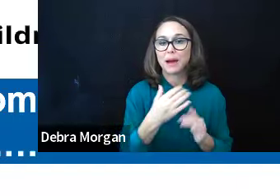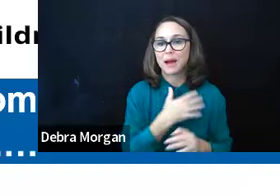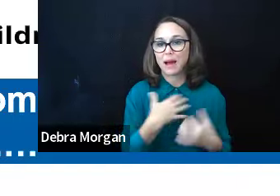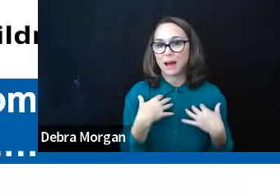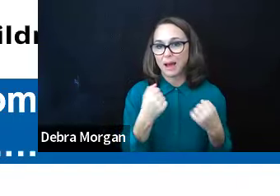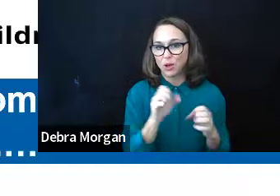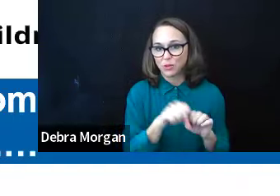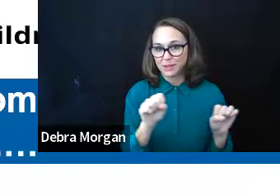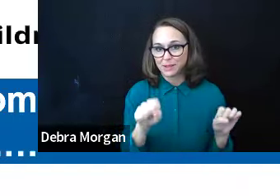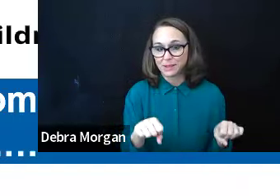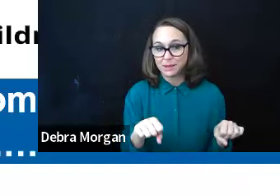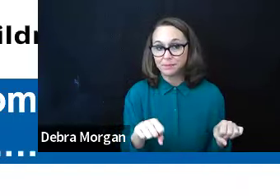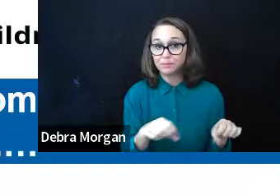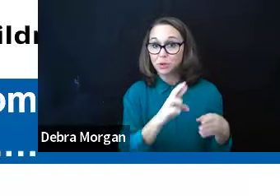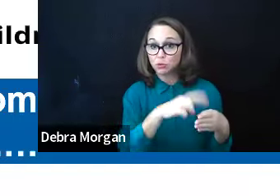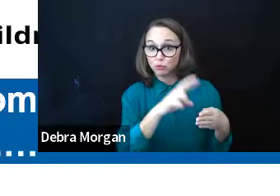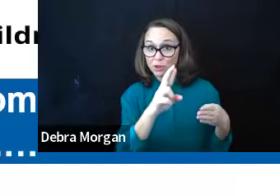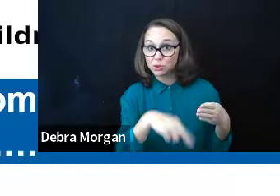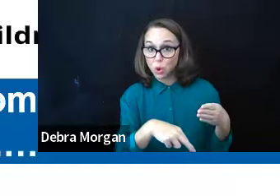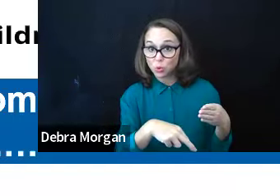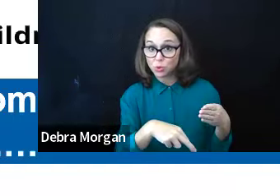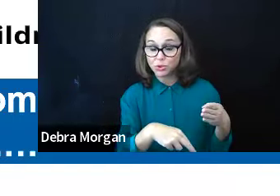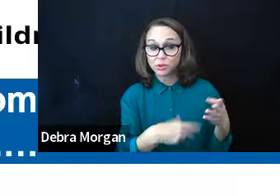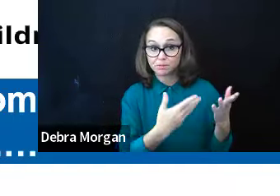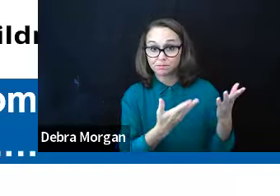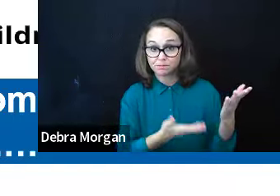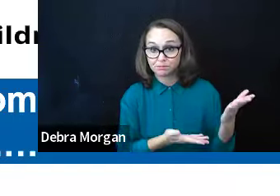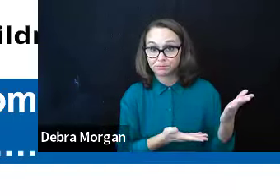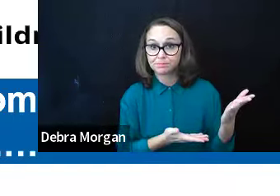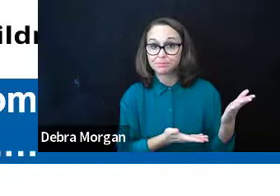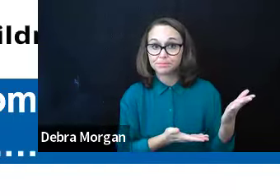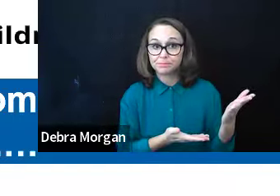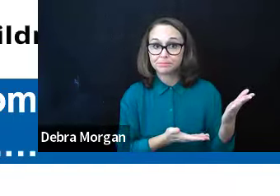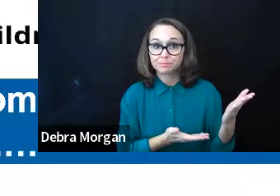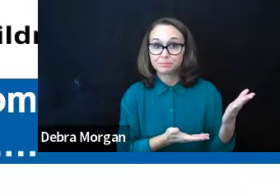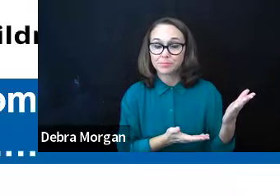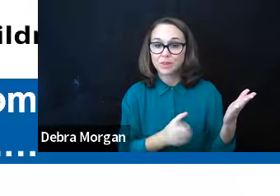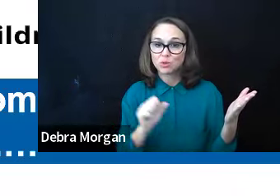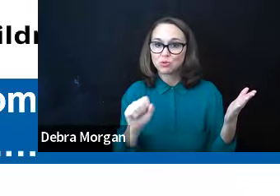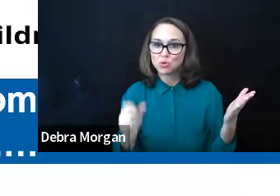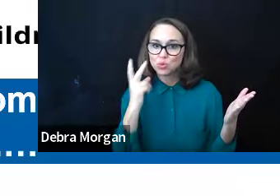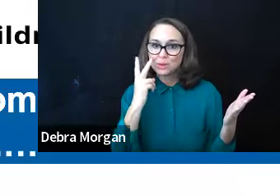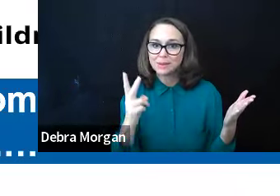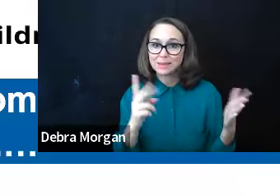the results of the work that we did on this slide, and you can see at the very beginning,